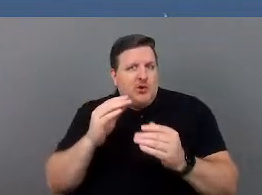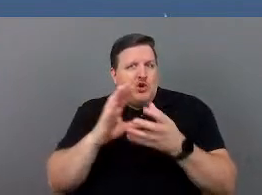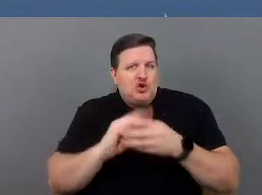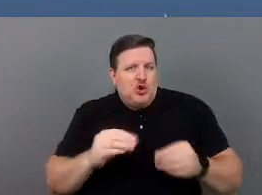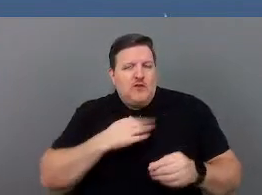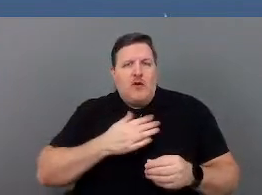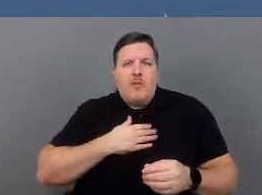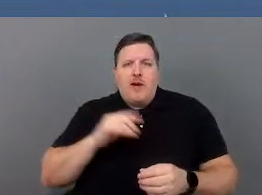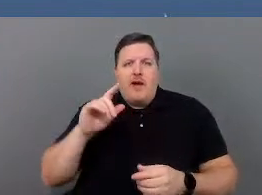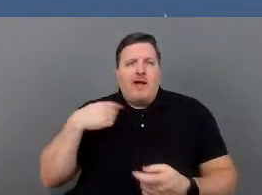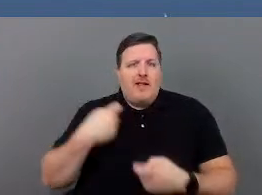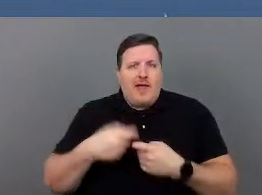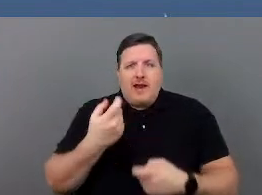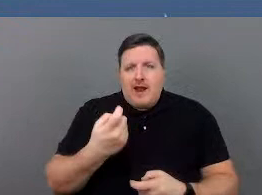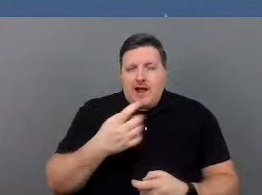THE $27 MILLION INCREASE TO MPD'S BUDGET ROUNDING UP TO